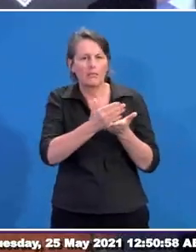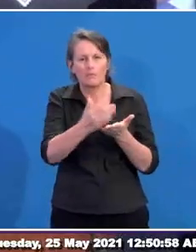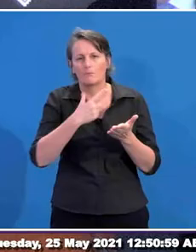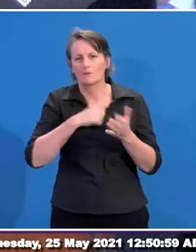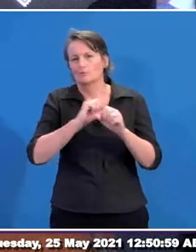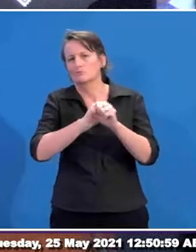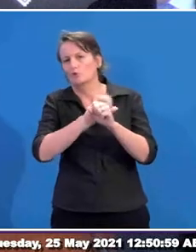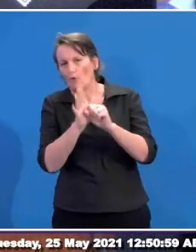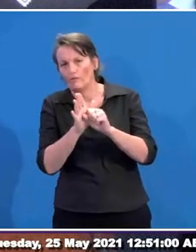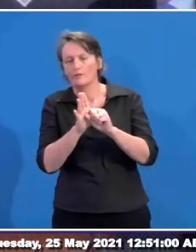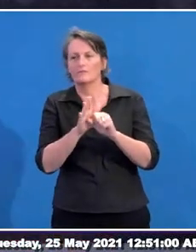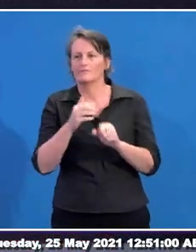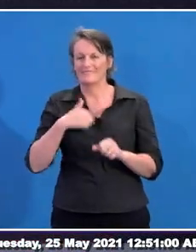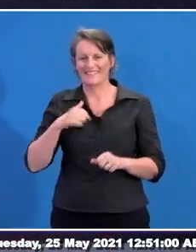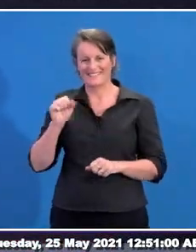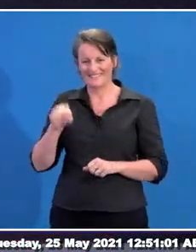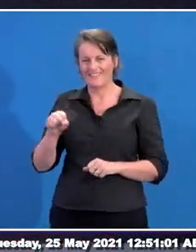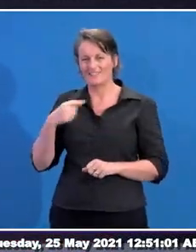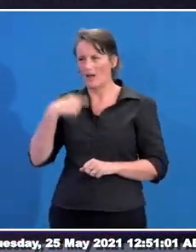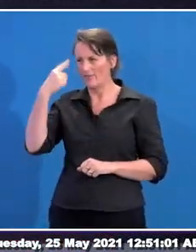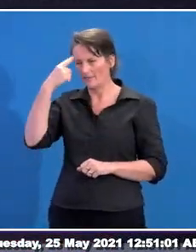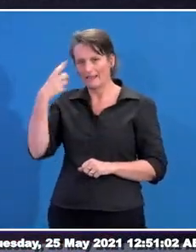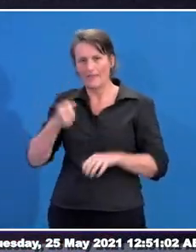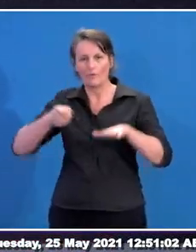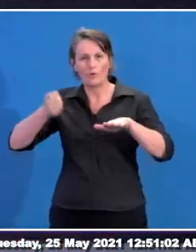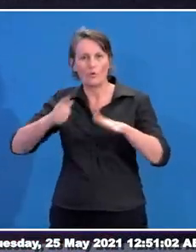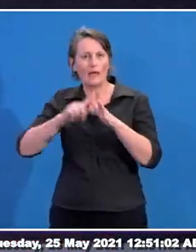I think there was a hearing in April which obviously didn't go ahead.